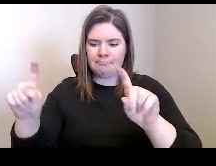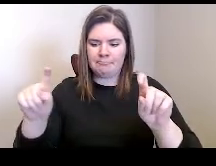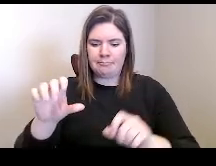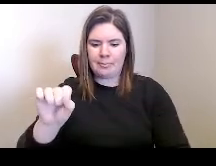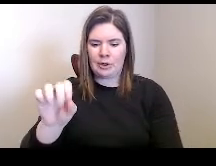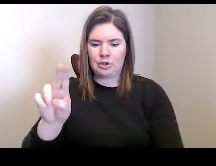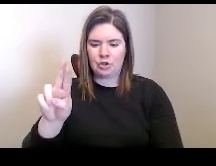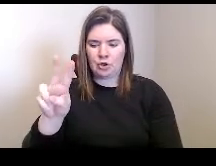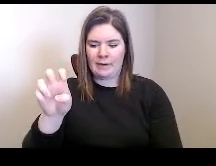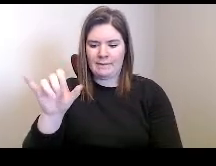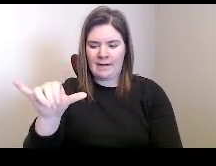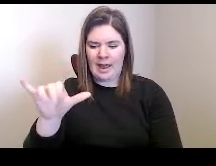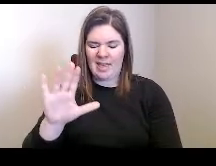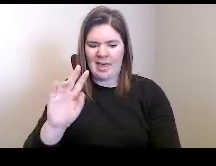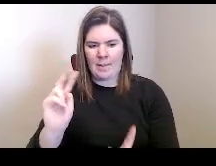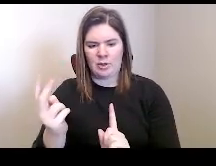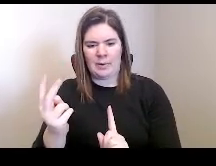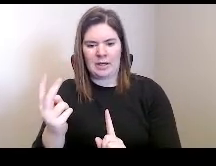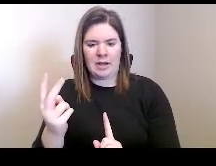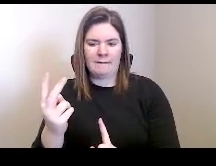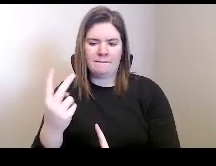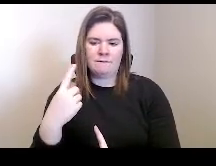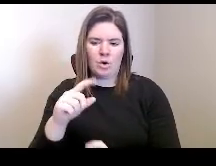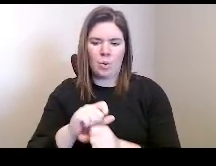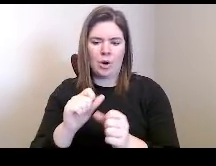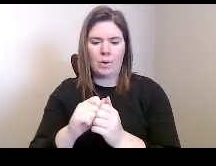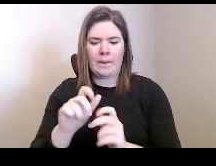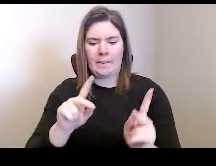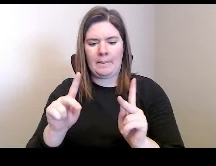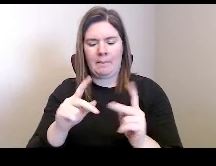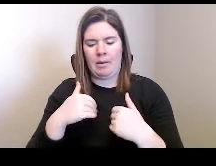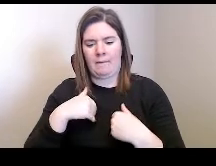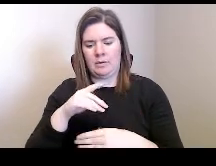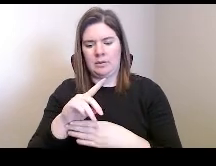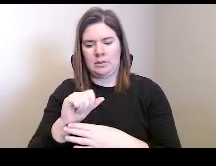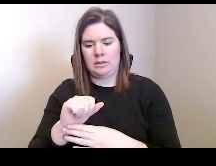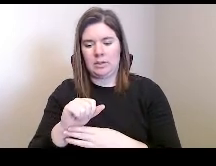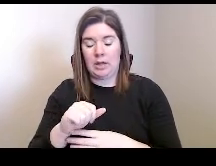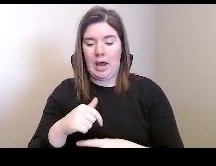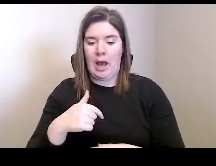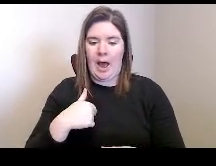and I did want to say that I have intentionally made this inaccessible for demonstration purposes,